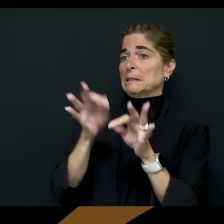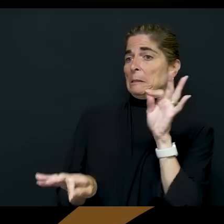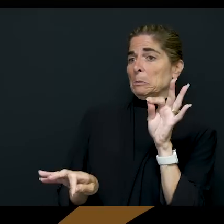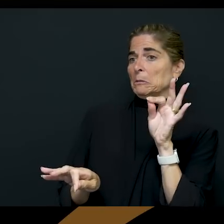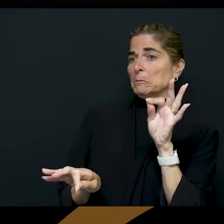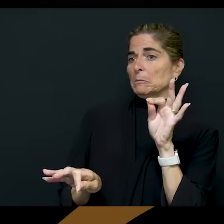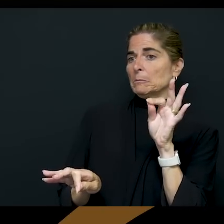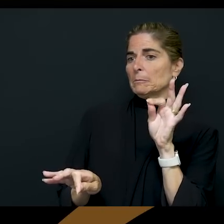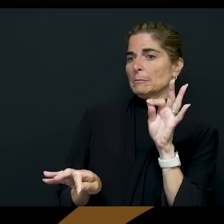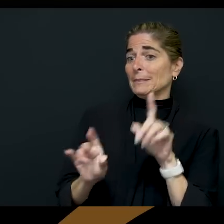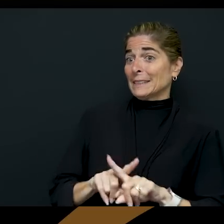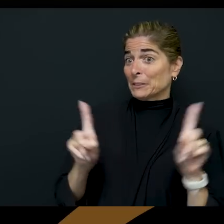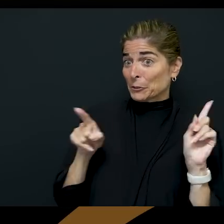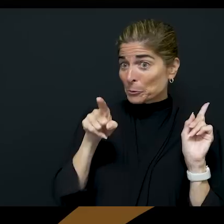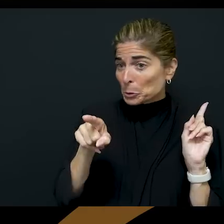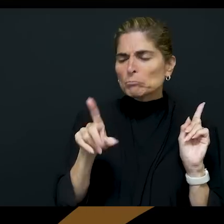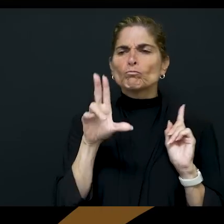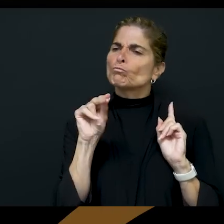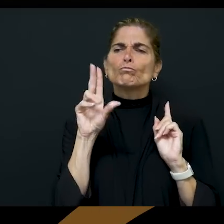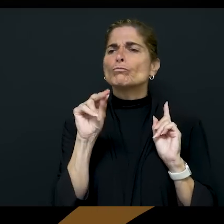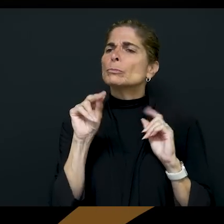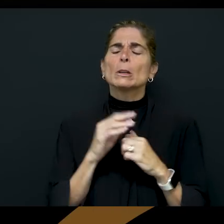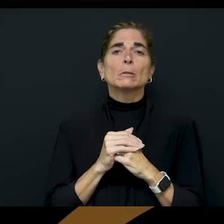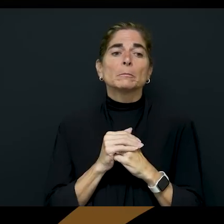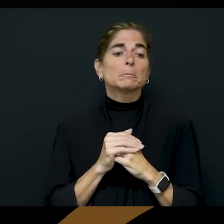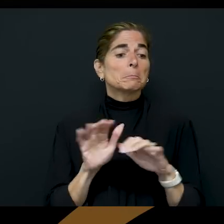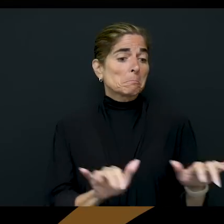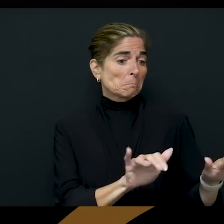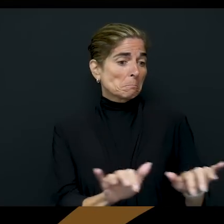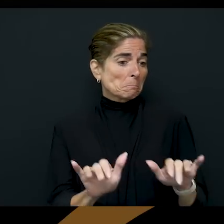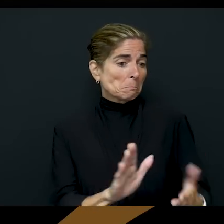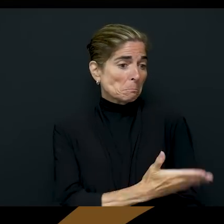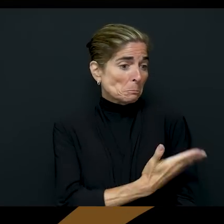They’re not that different from you. We play music,